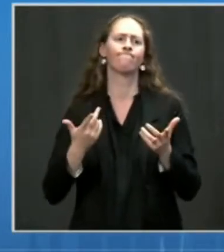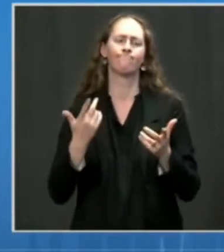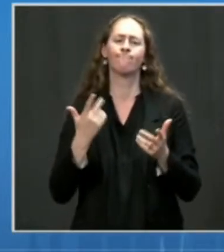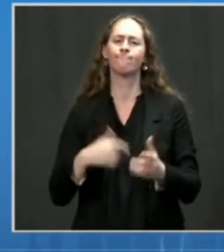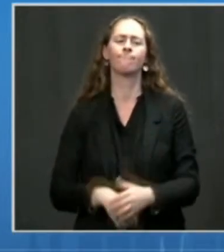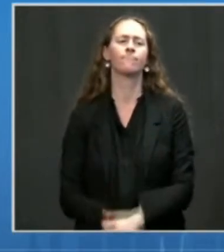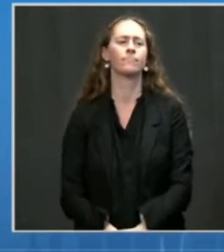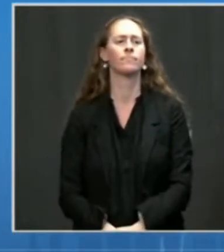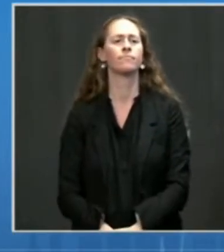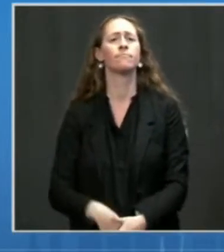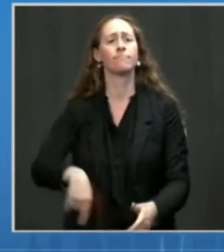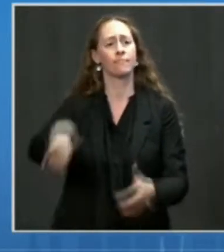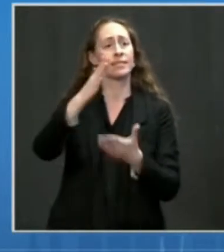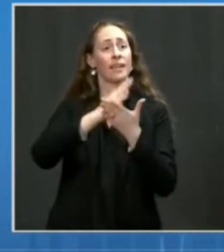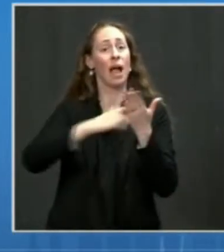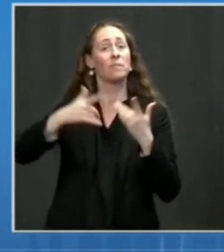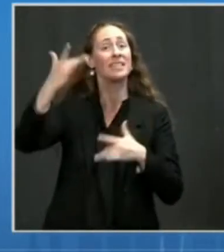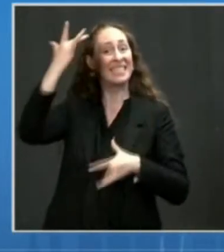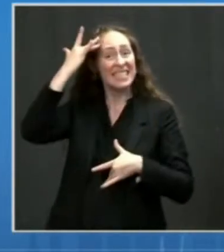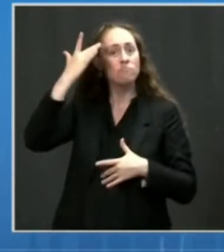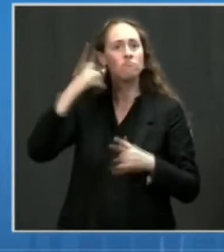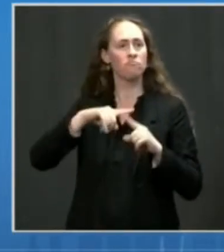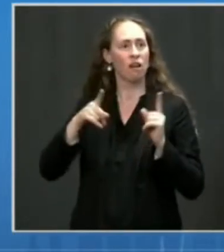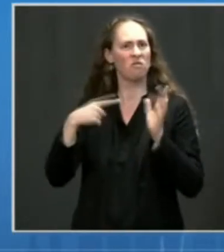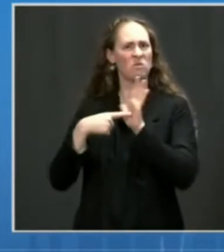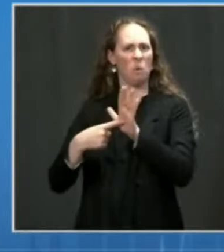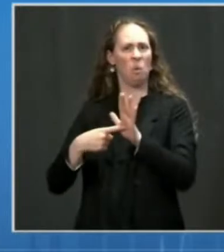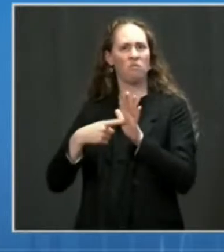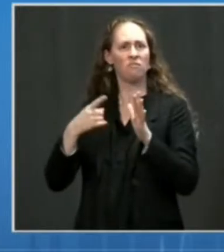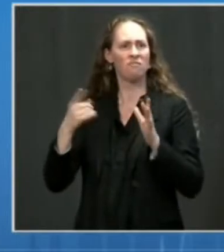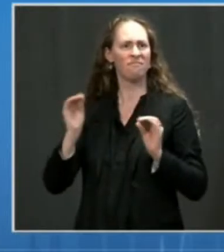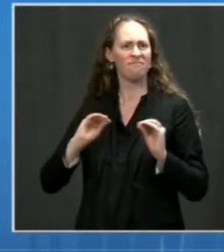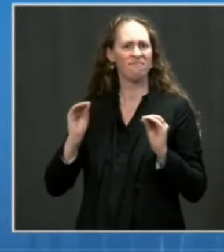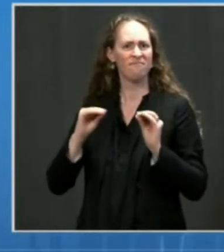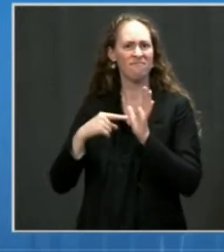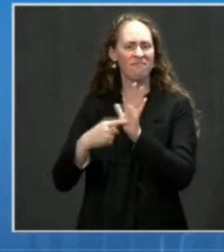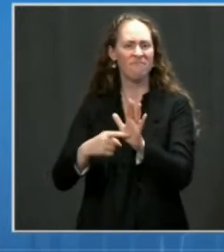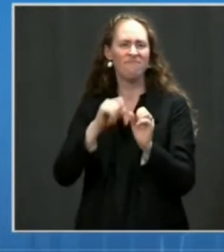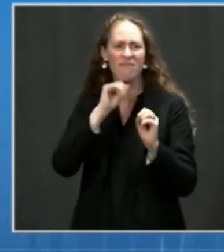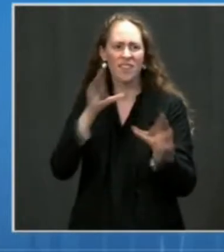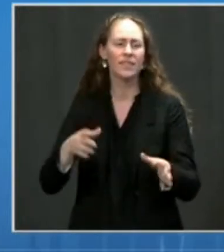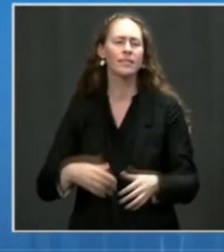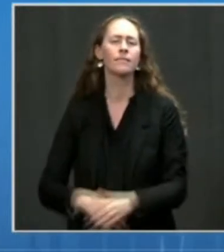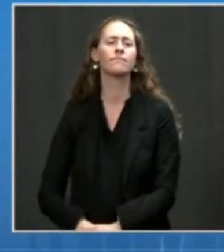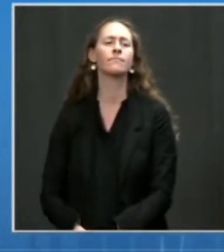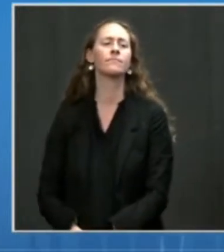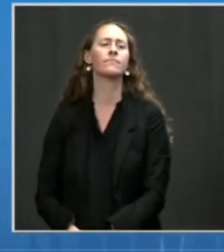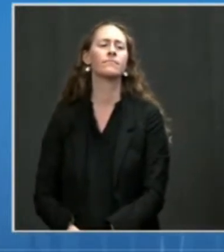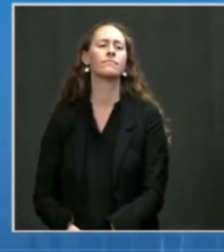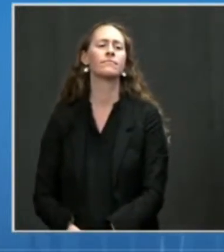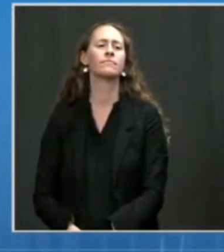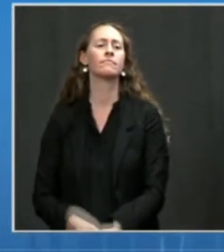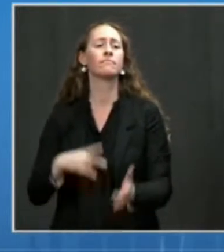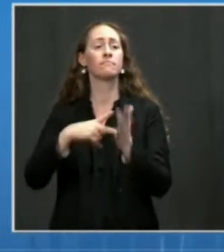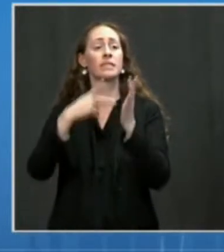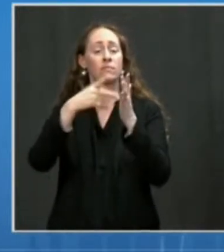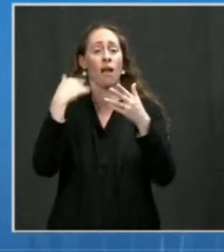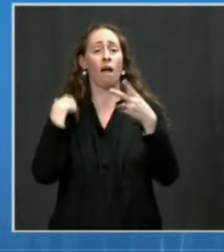THAT IS THE BEST OPEN DEEM I DON'T LOGICAL WAY TO STUDY THAT QUESTION. DR. FAUCI?